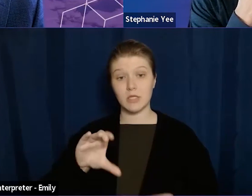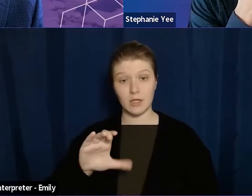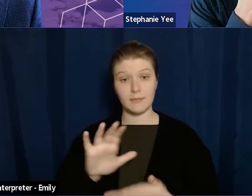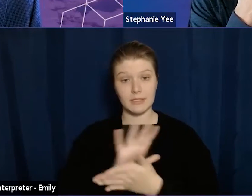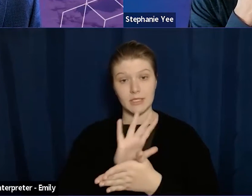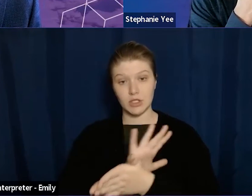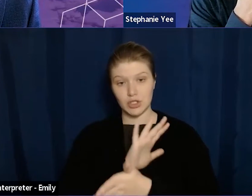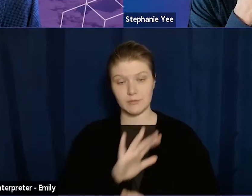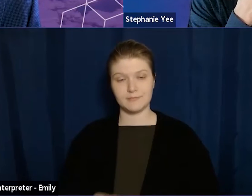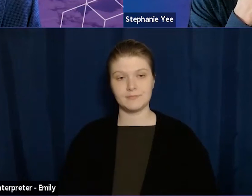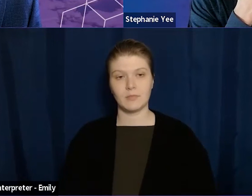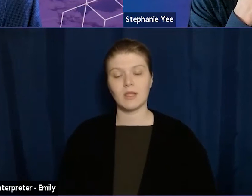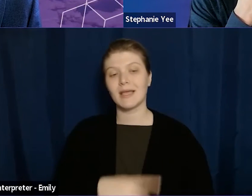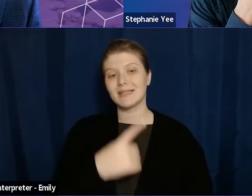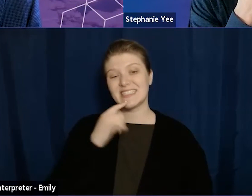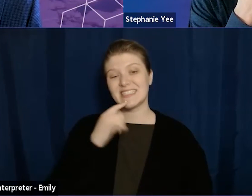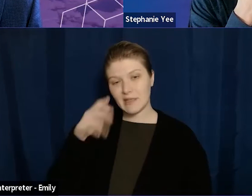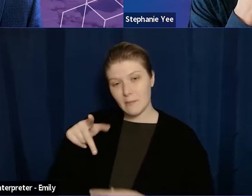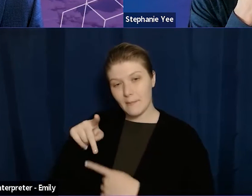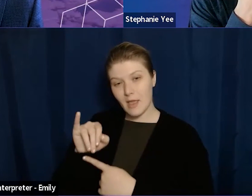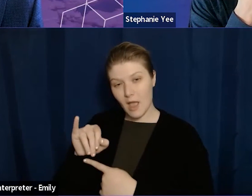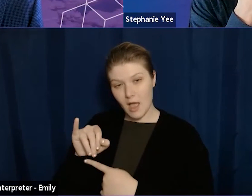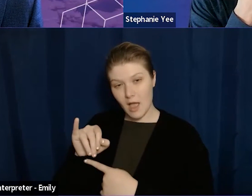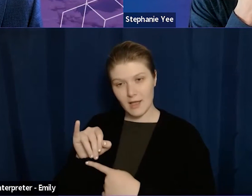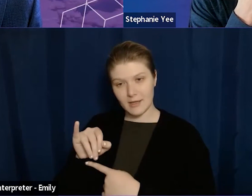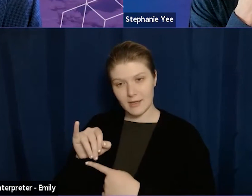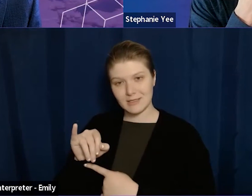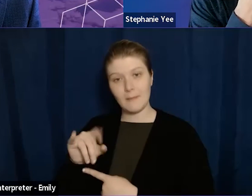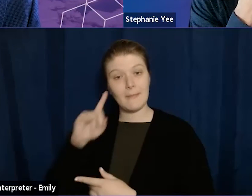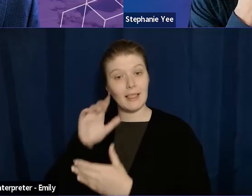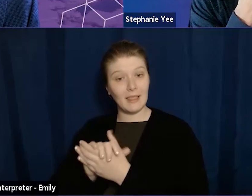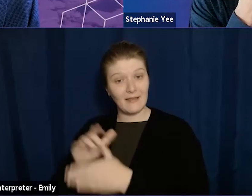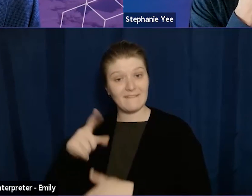It says it seems the PIs believe they need to have a separate document in Research.gov